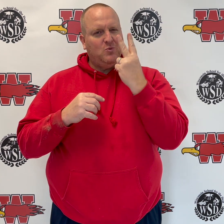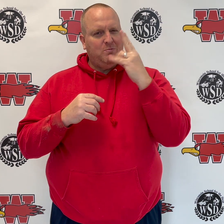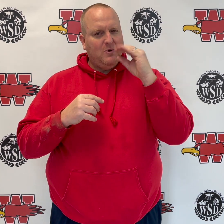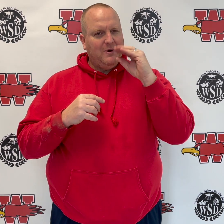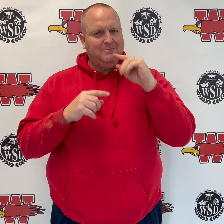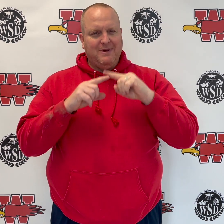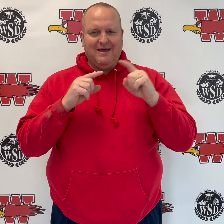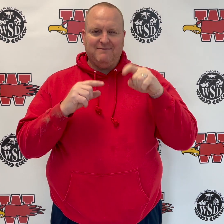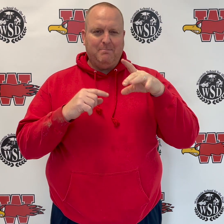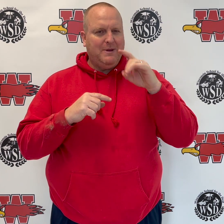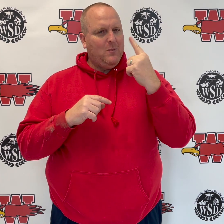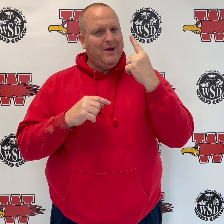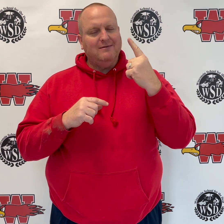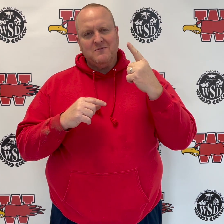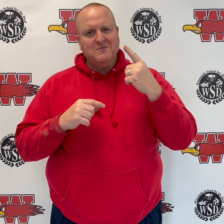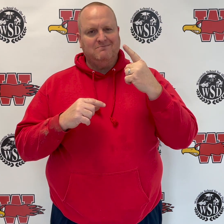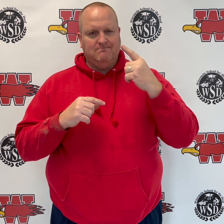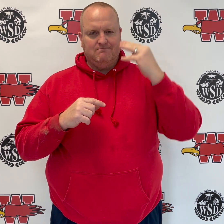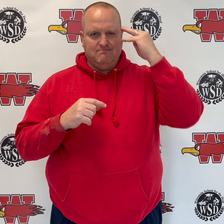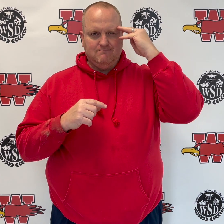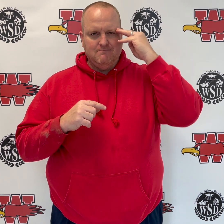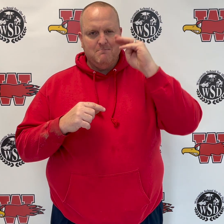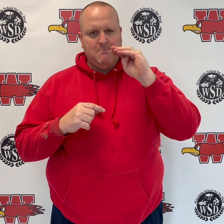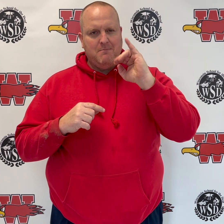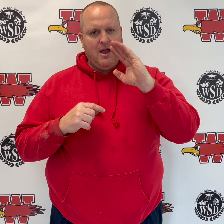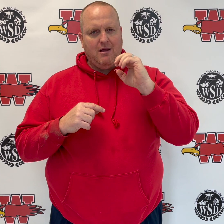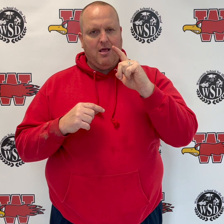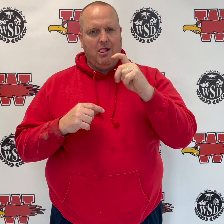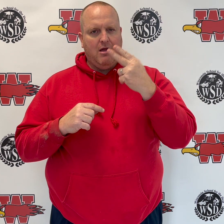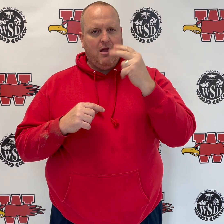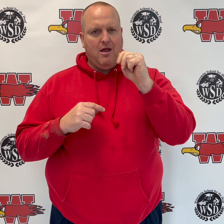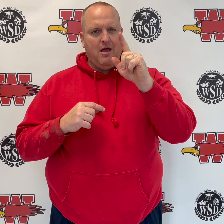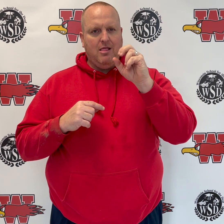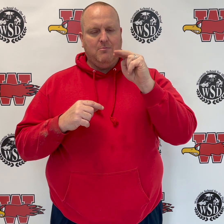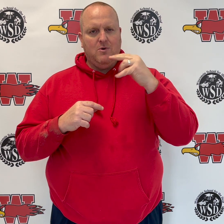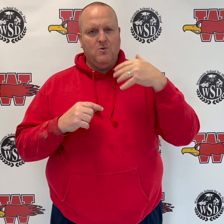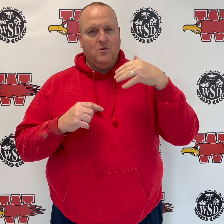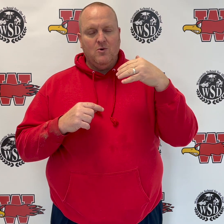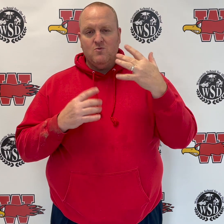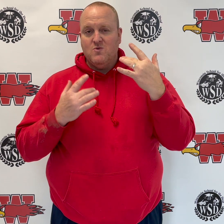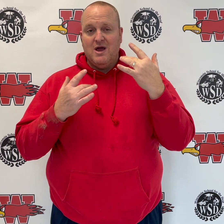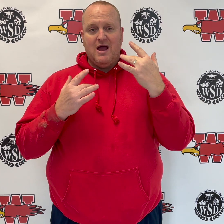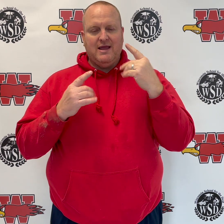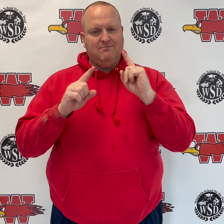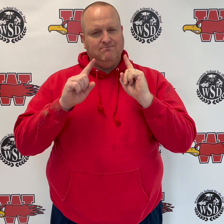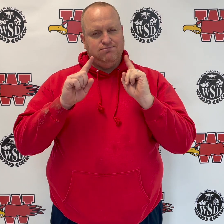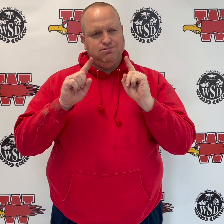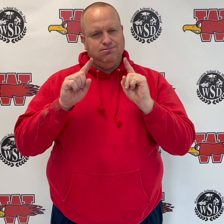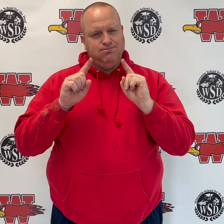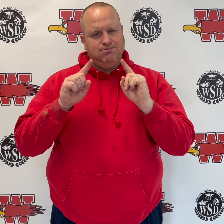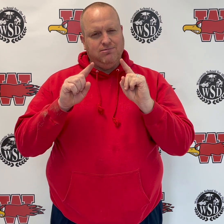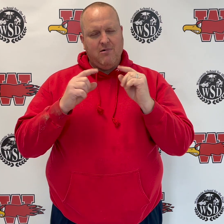pick. But I know I have to pick one. So my recommendation is Michael Hallom, because he